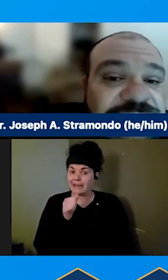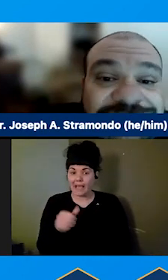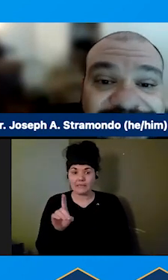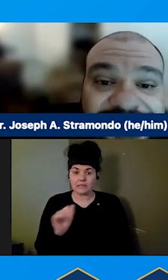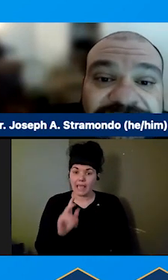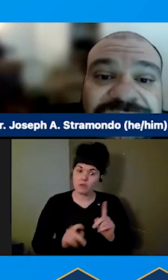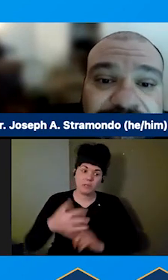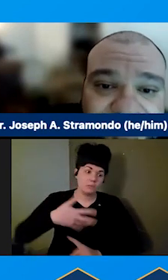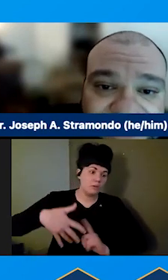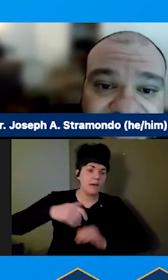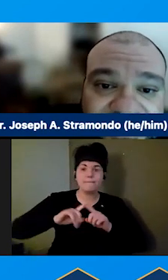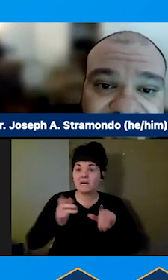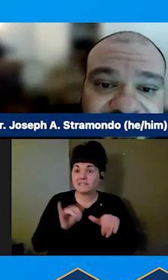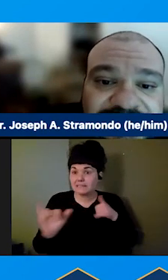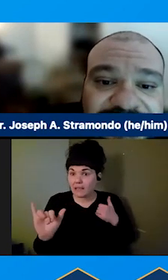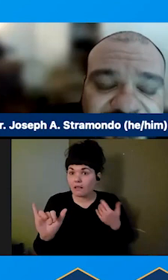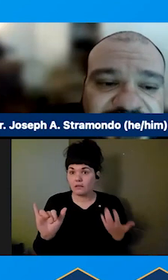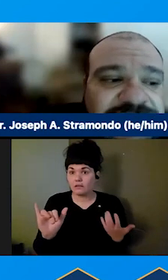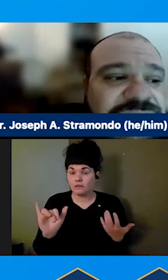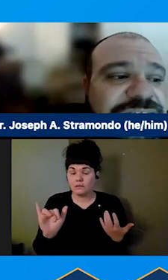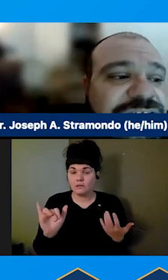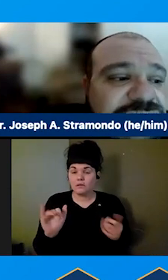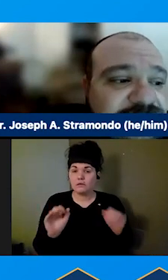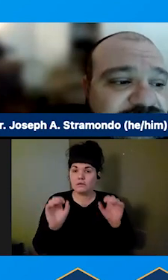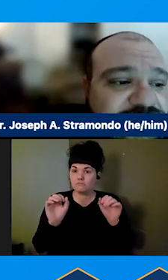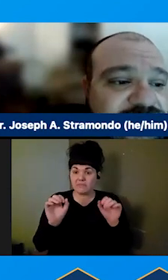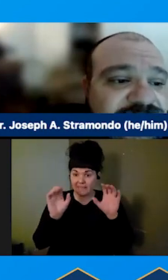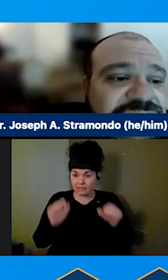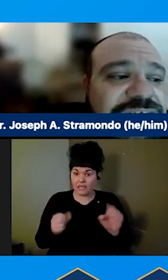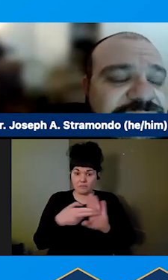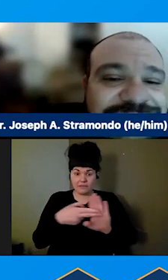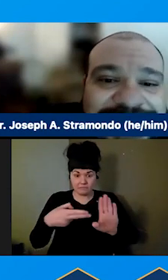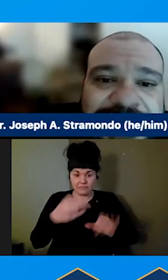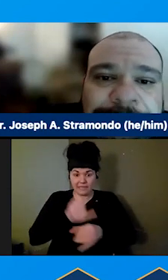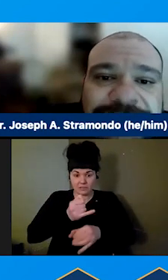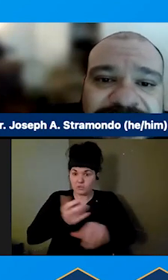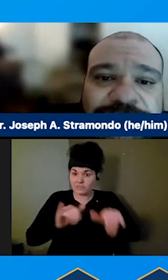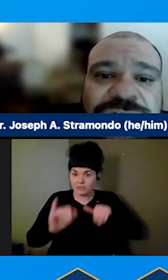Okay. But they still can be living in an institution if they